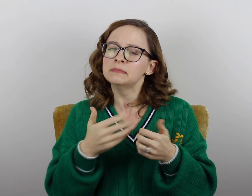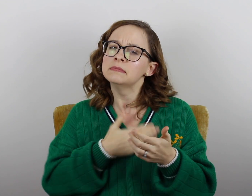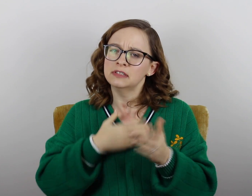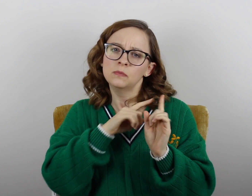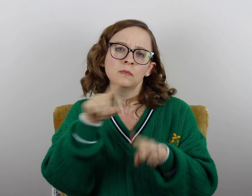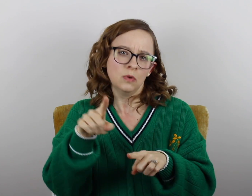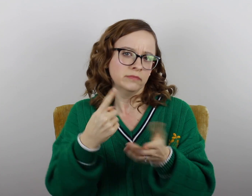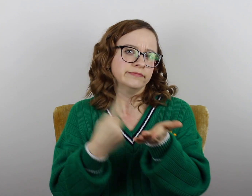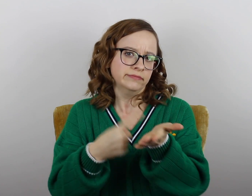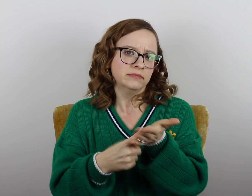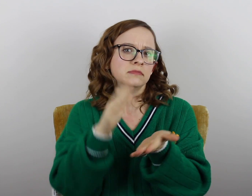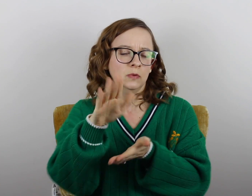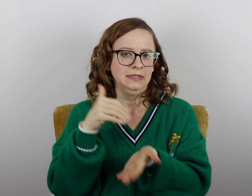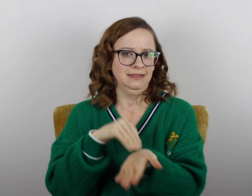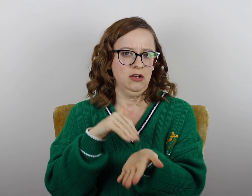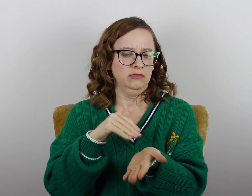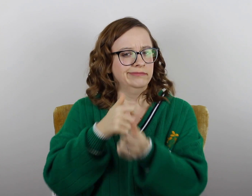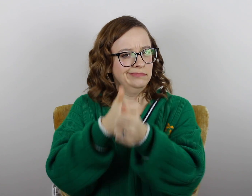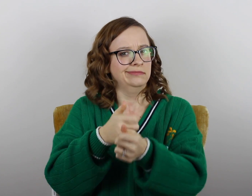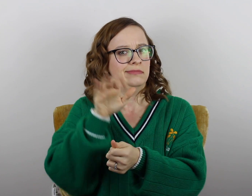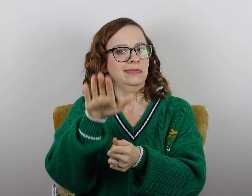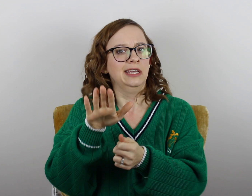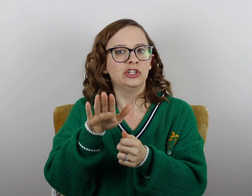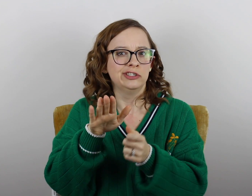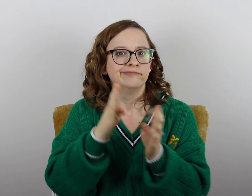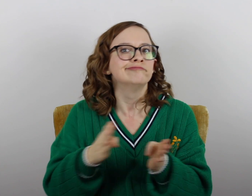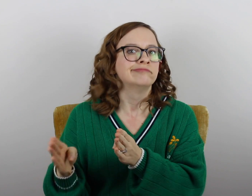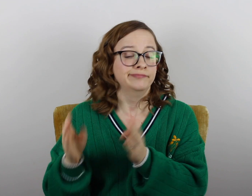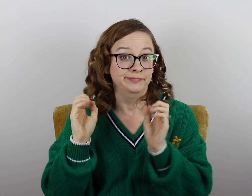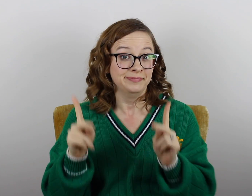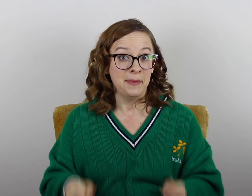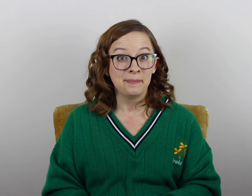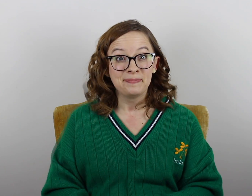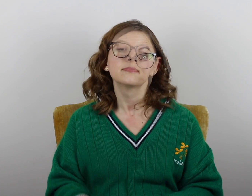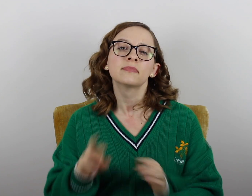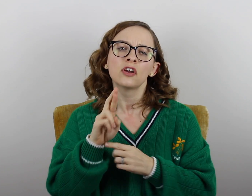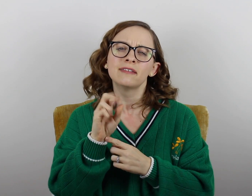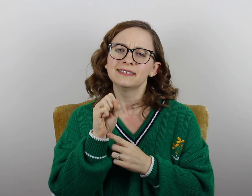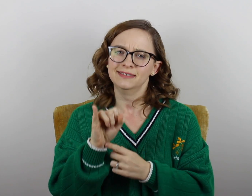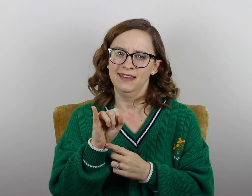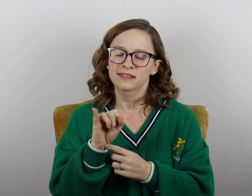please go and talk with your doctor and then follow their plan. Okay.